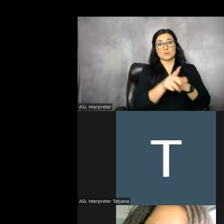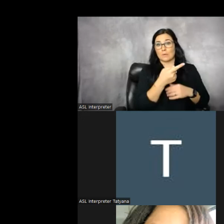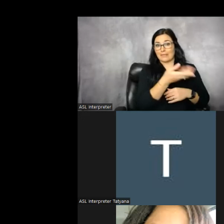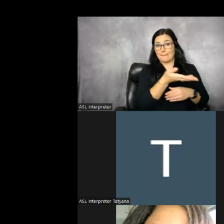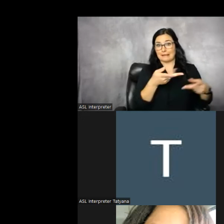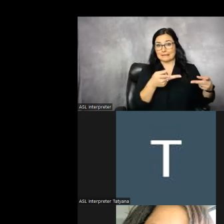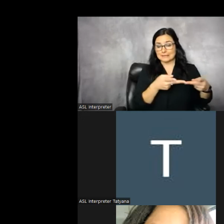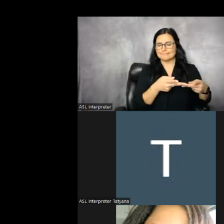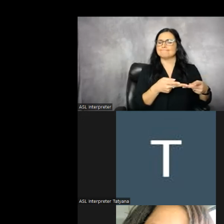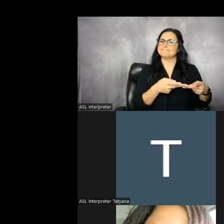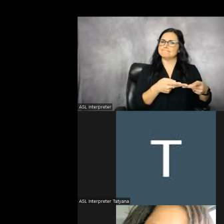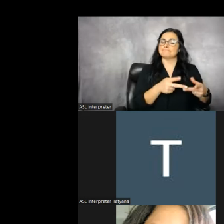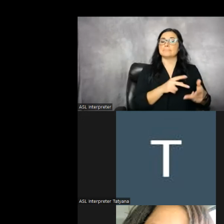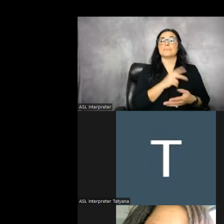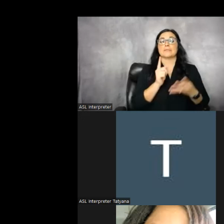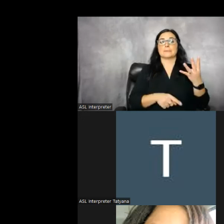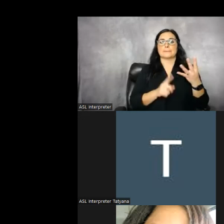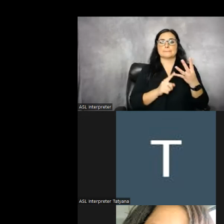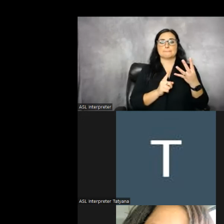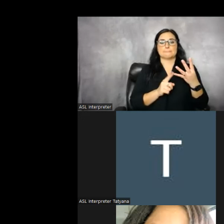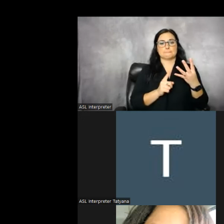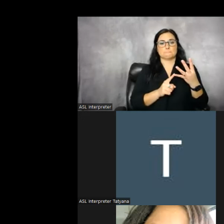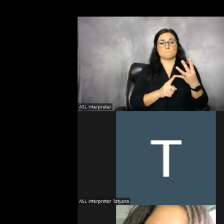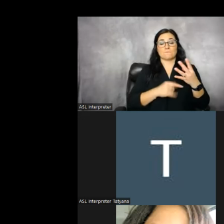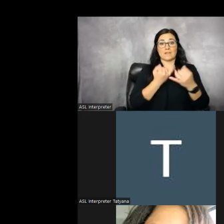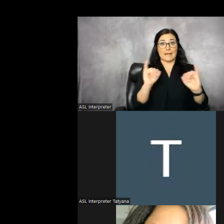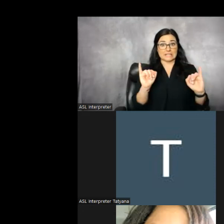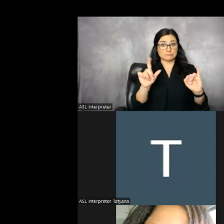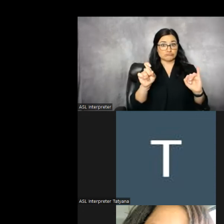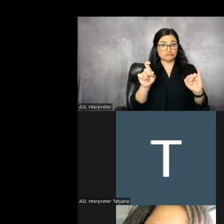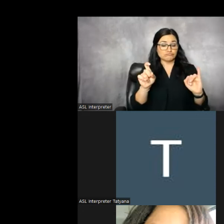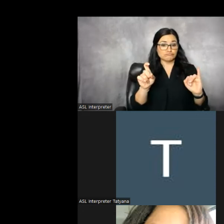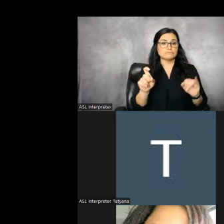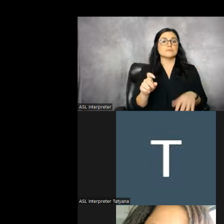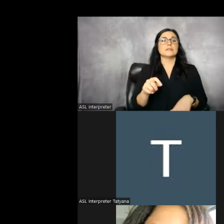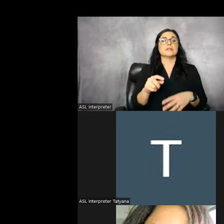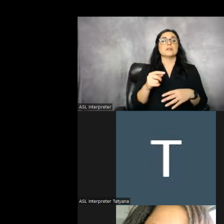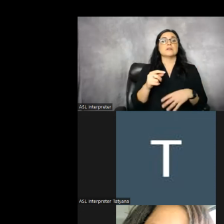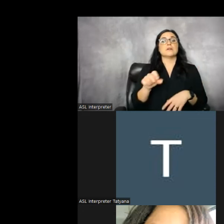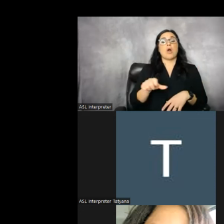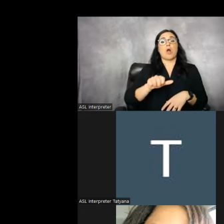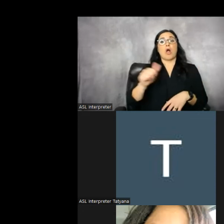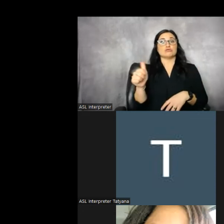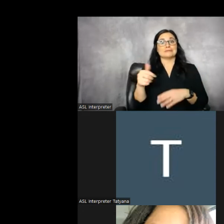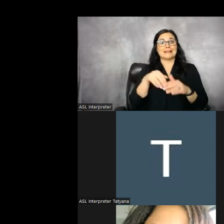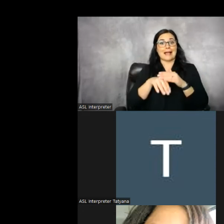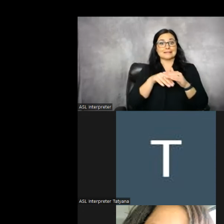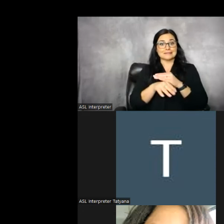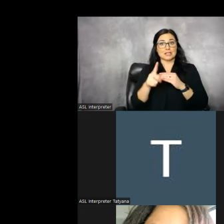And then lastly, this is really critical, too, is independence. Does the alternate access, means of access that you've included